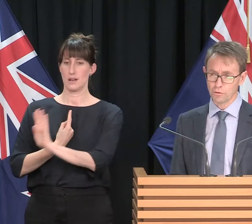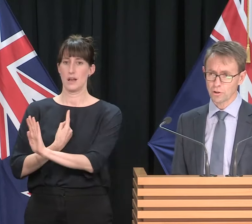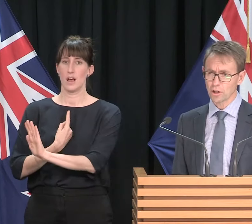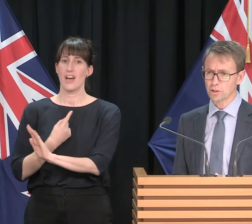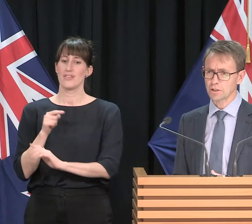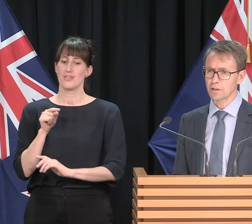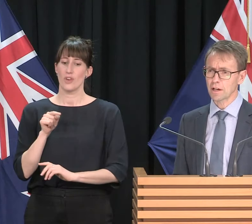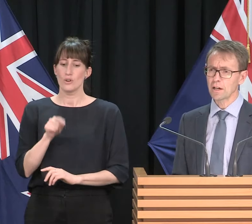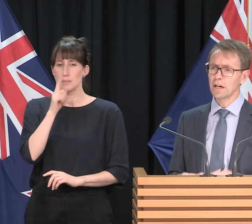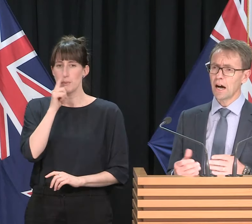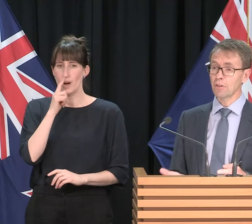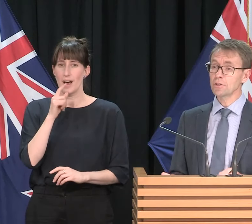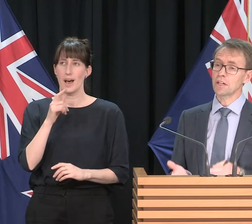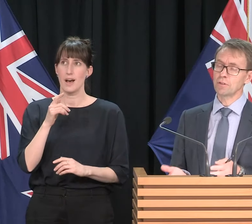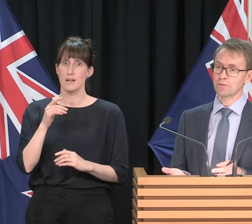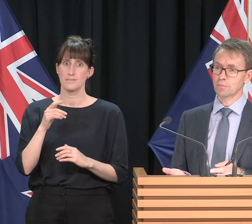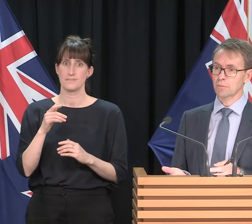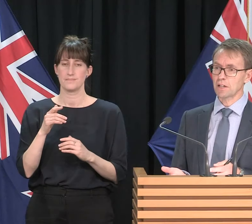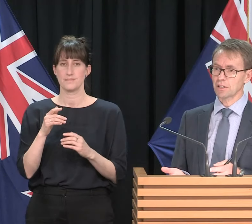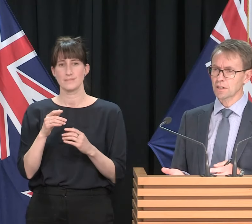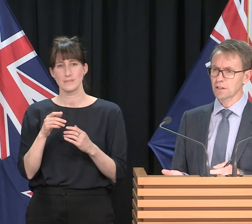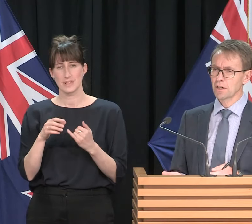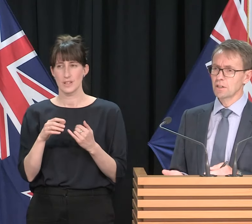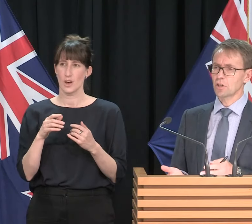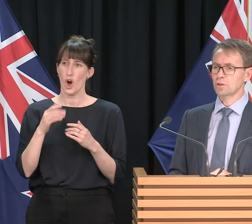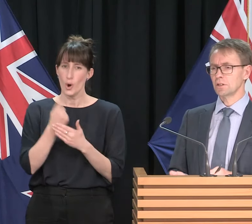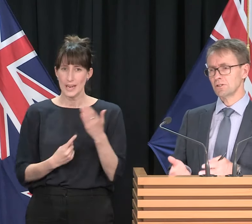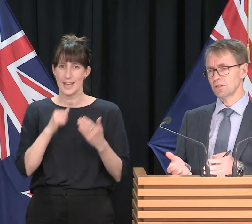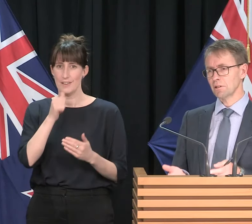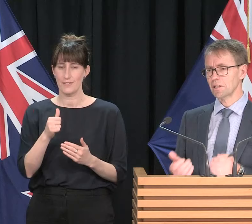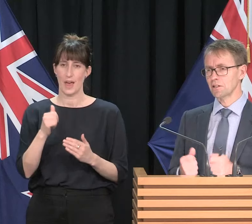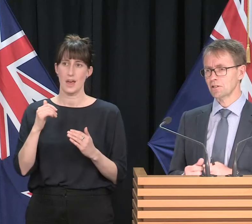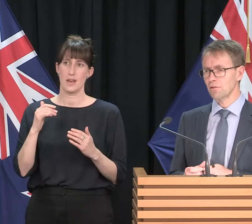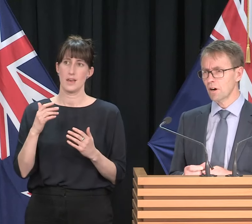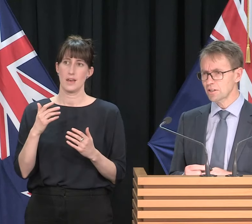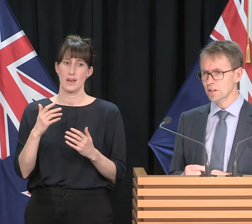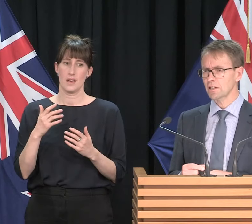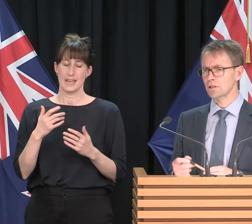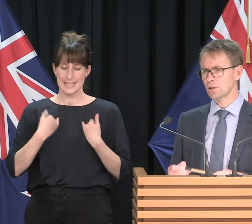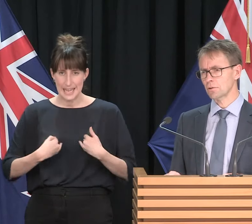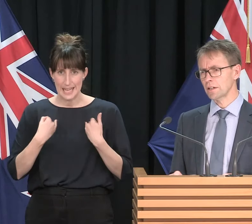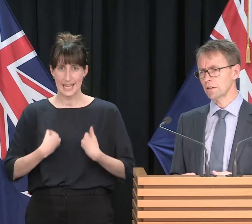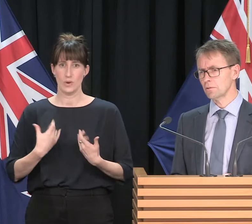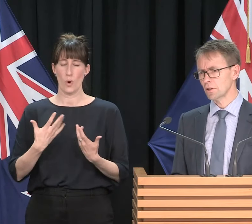be... We will let you know as soon as the venue is